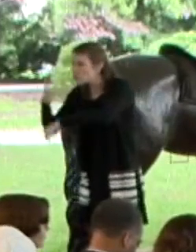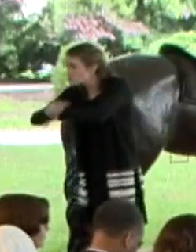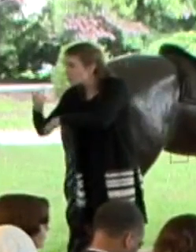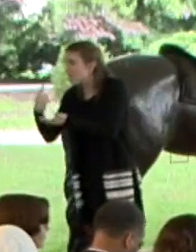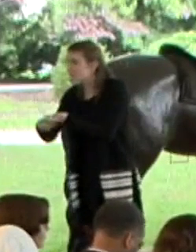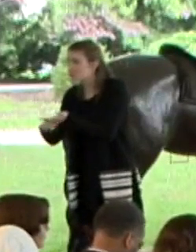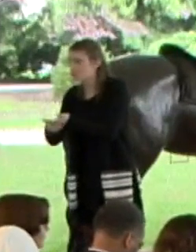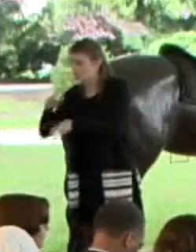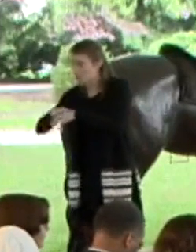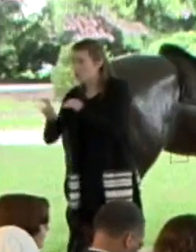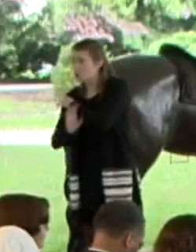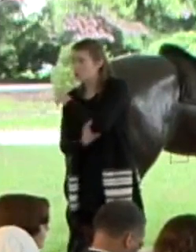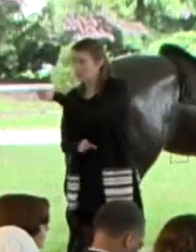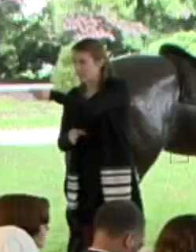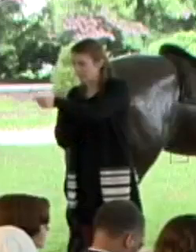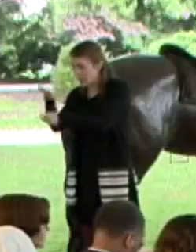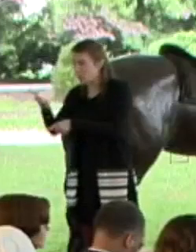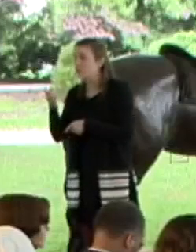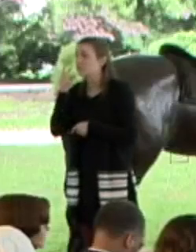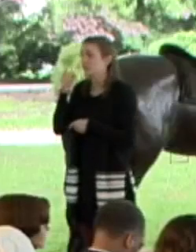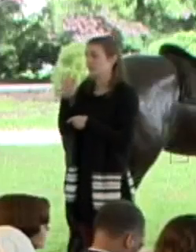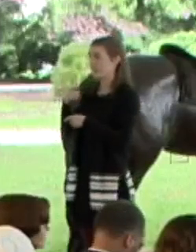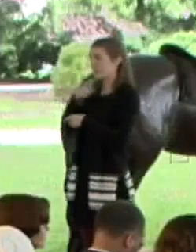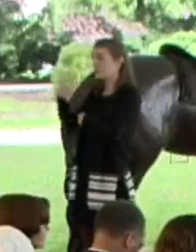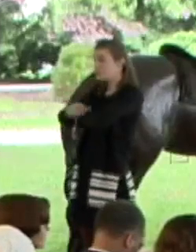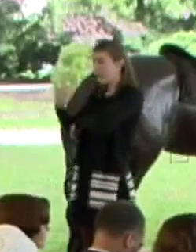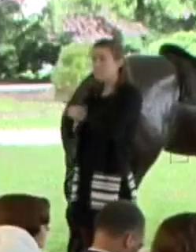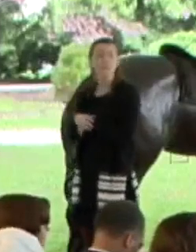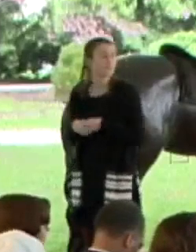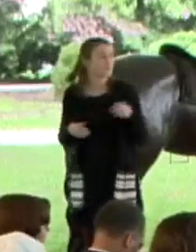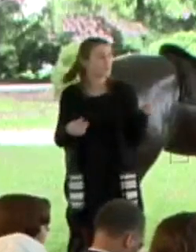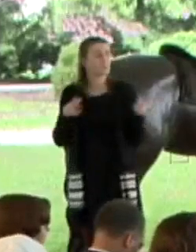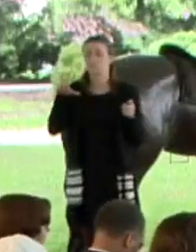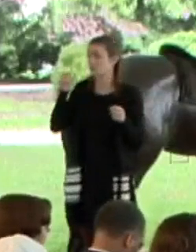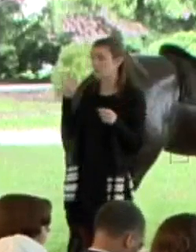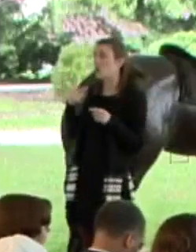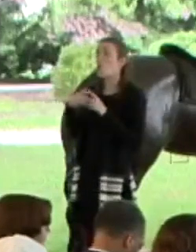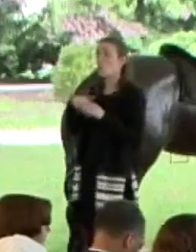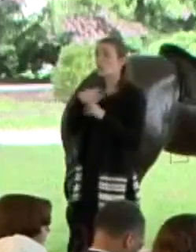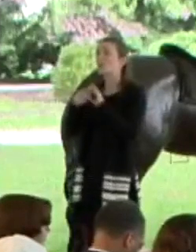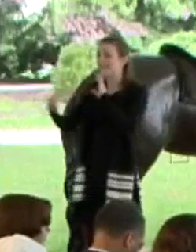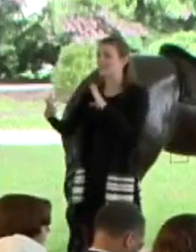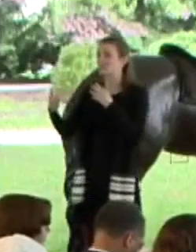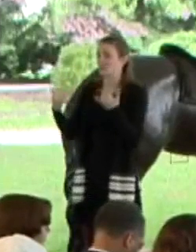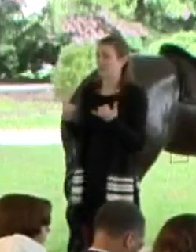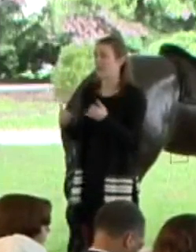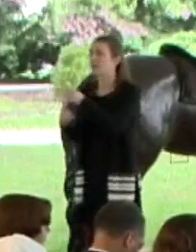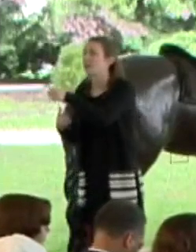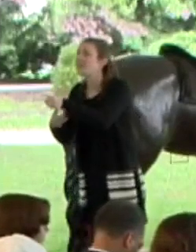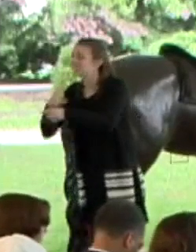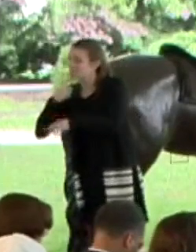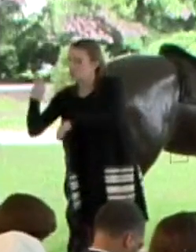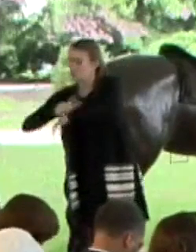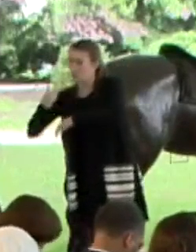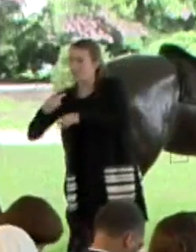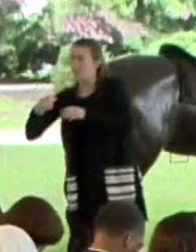SOMETHING WE WILL BE FLAWED SO I SUGGEST THAT TWO DAYS IS NOT ENOUGH. TWO DAYS? IT SAYS HERE TWO DAYS OF